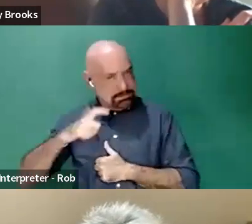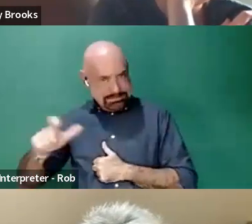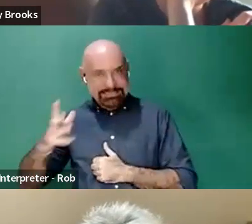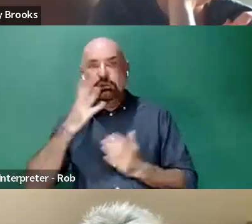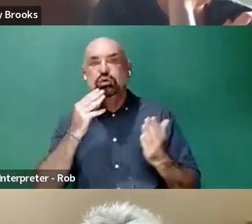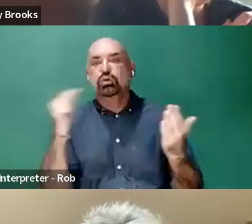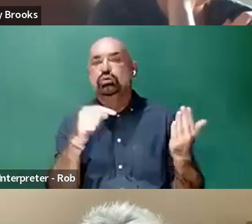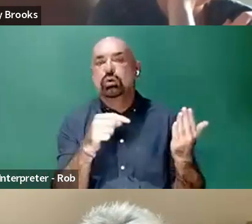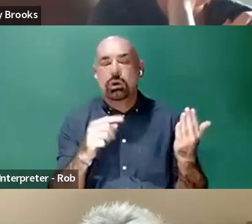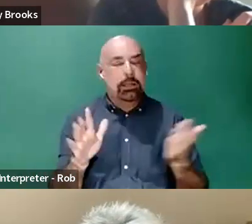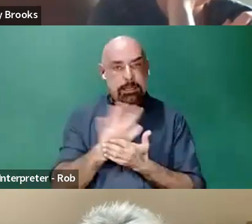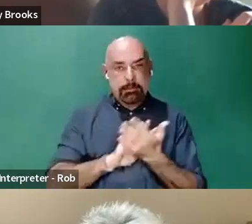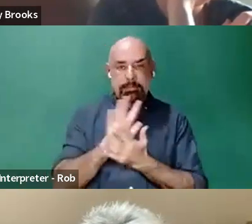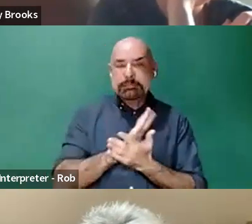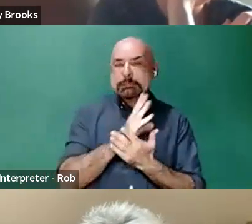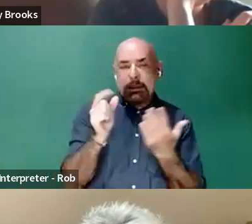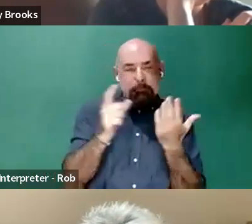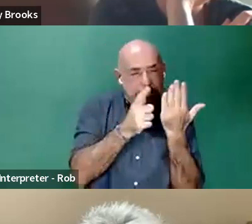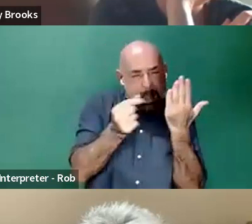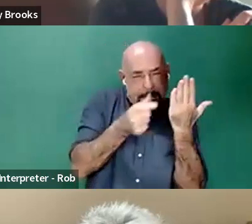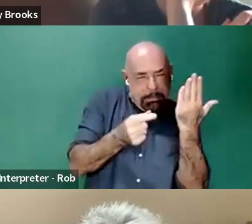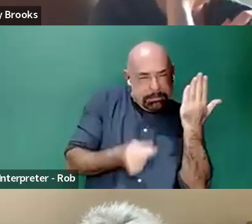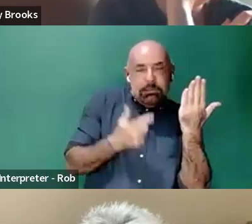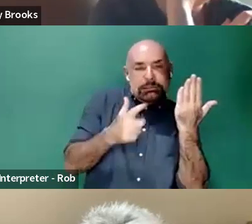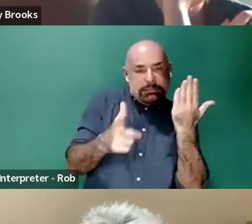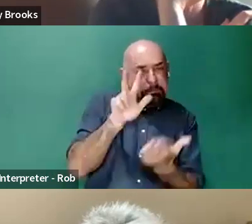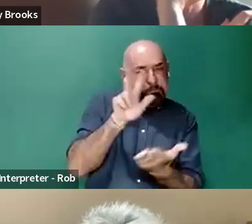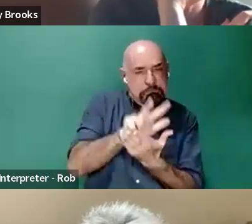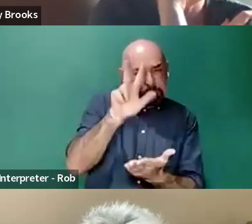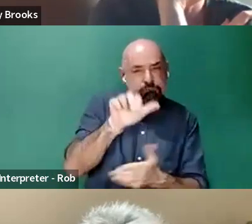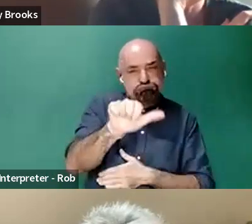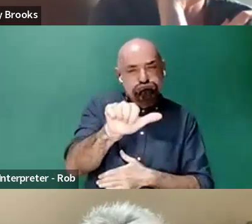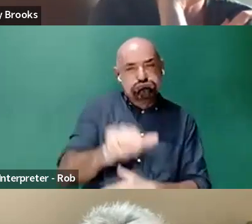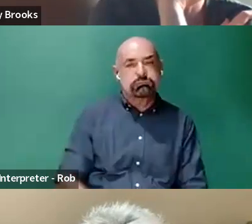I think there are some elements that are still valid, definitely.